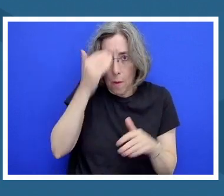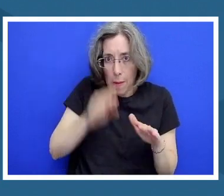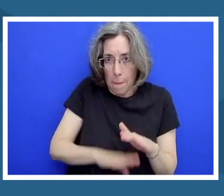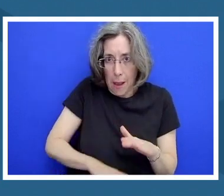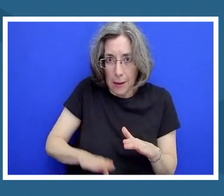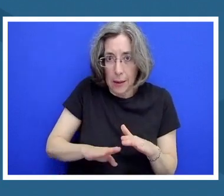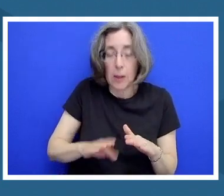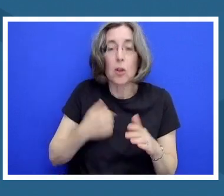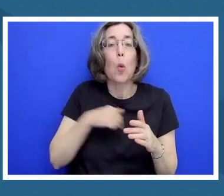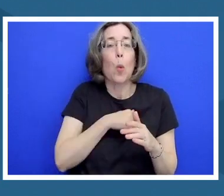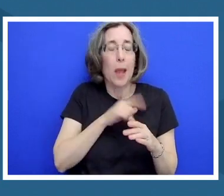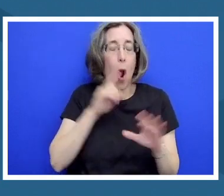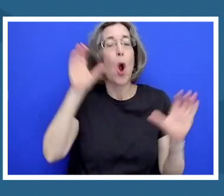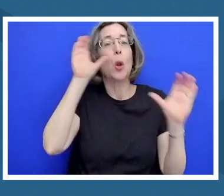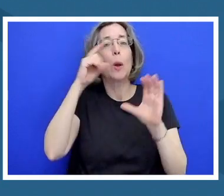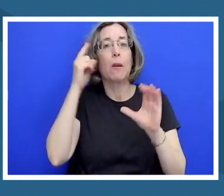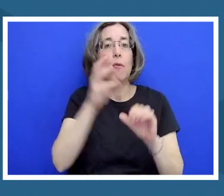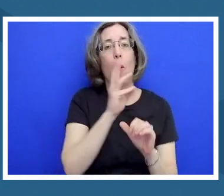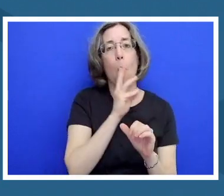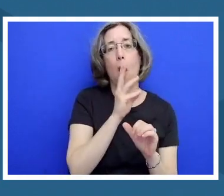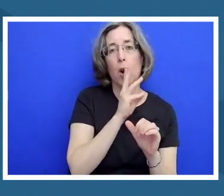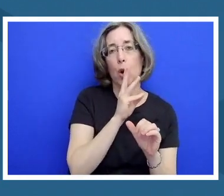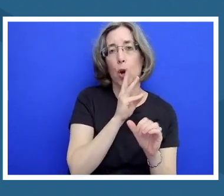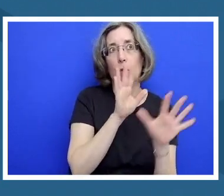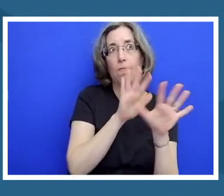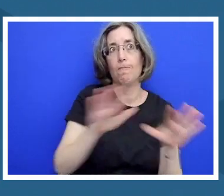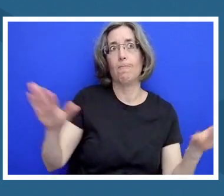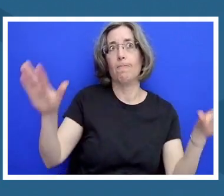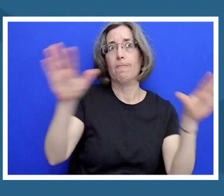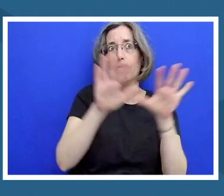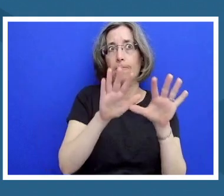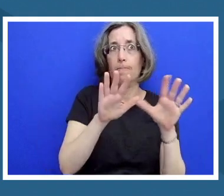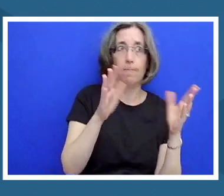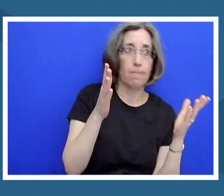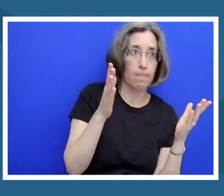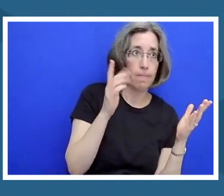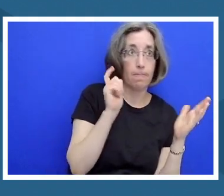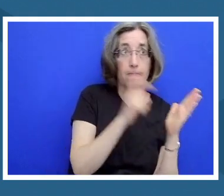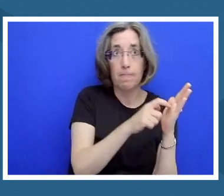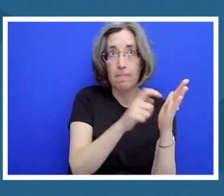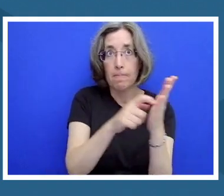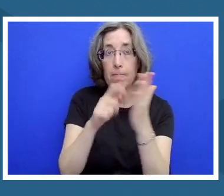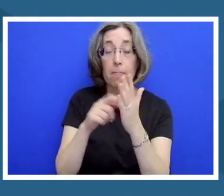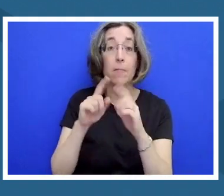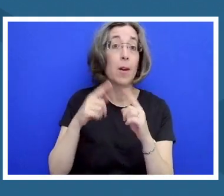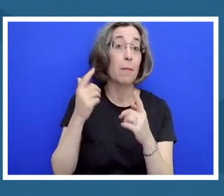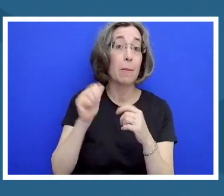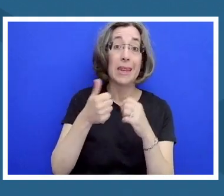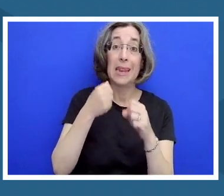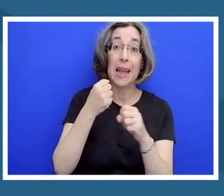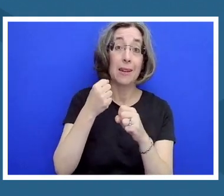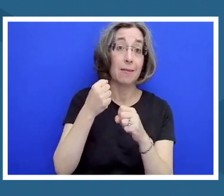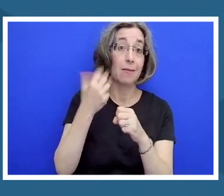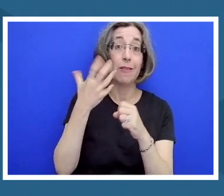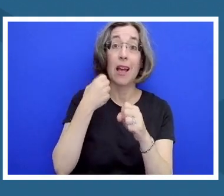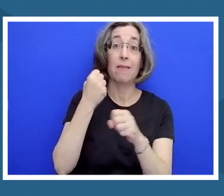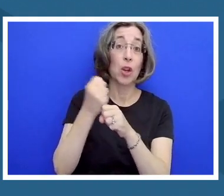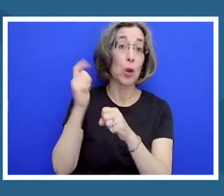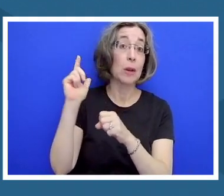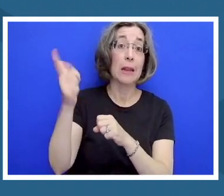um and but you know ten years on the road five years down